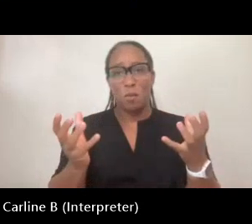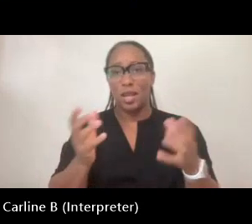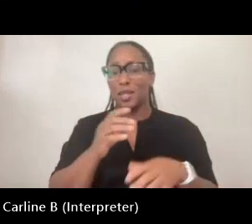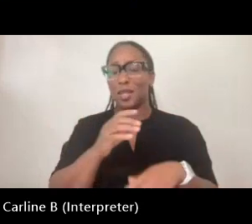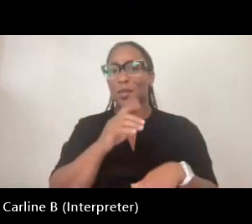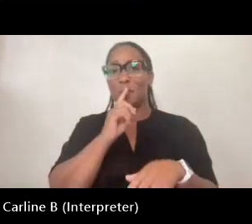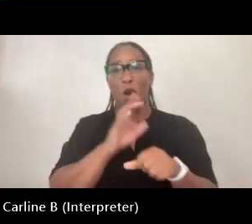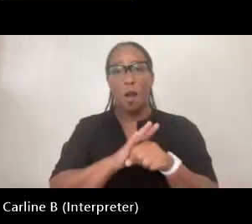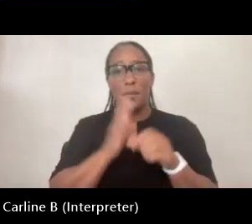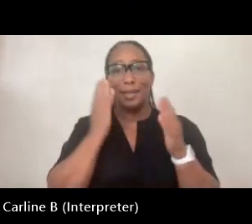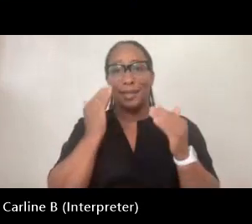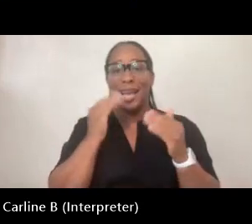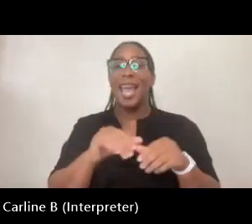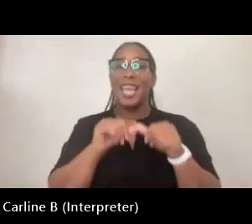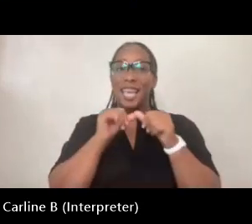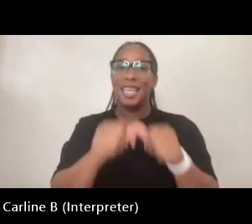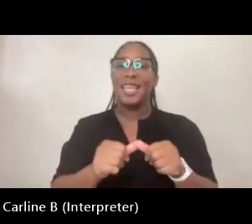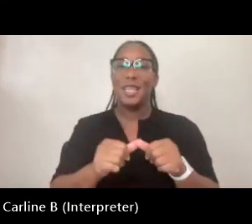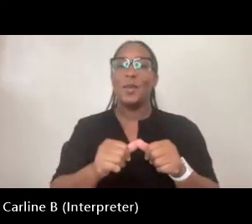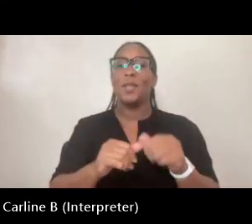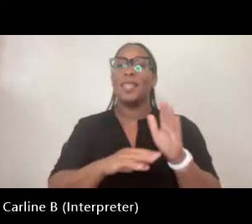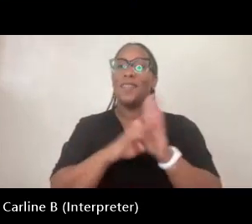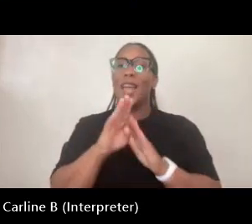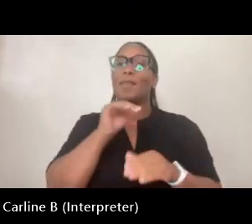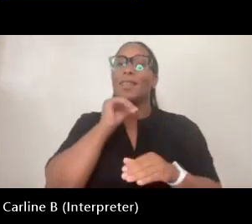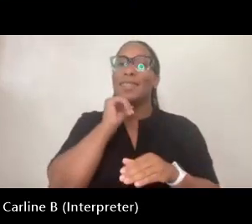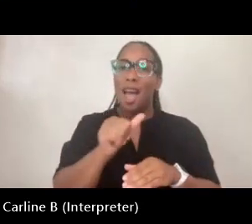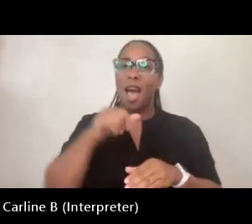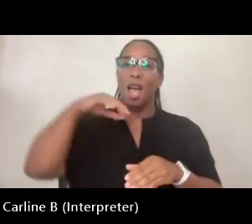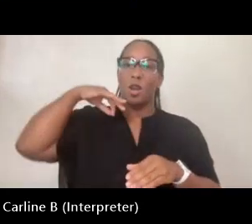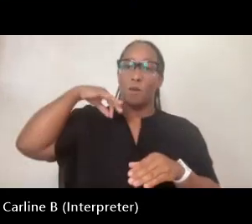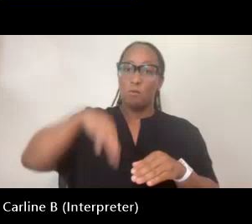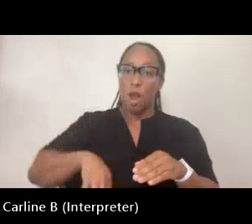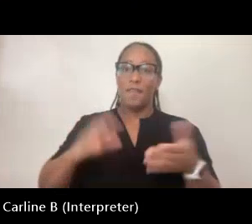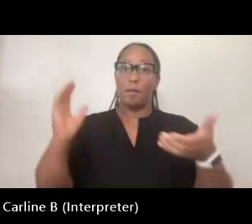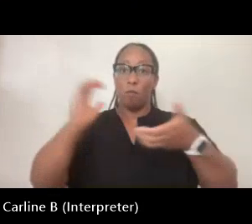So much promise in continuing to grow nonprofit partnerships that are mission